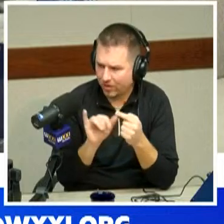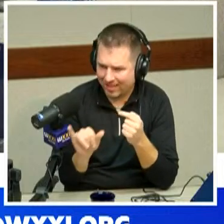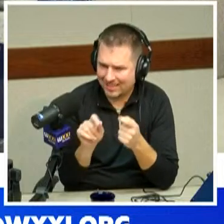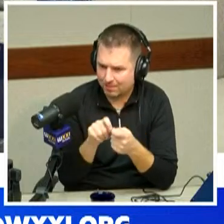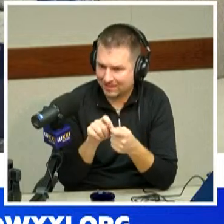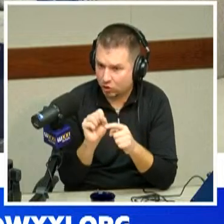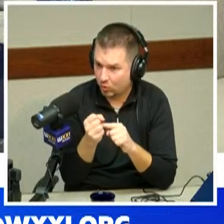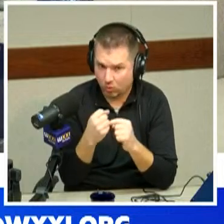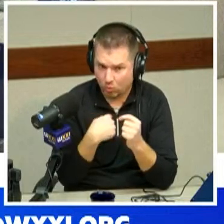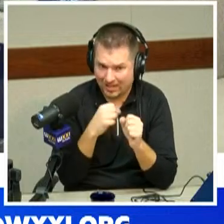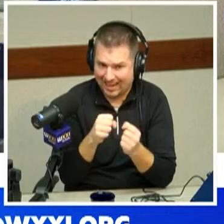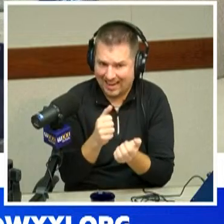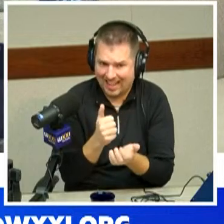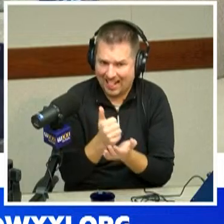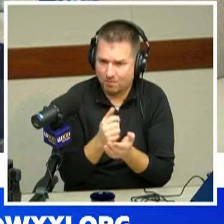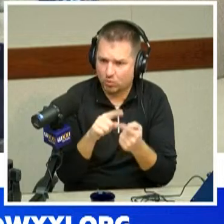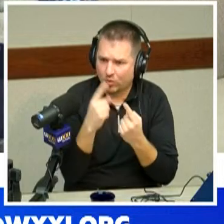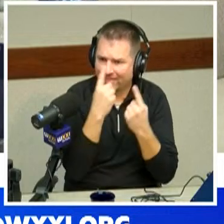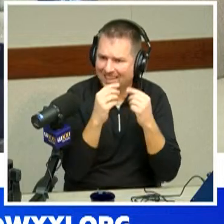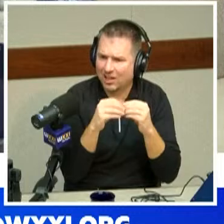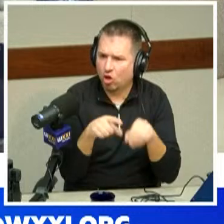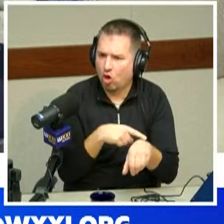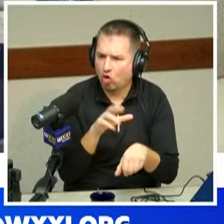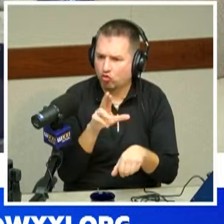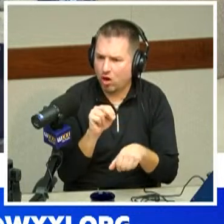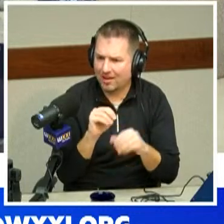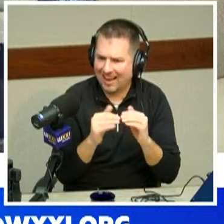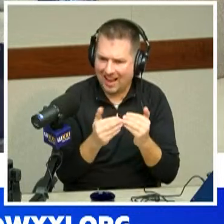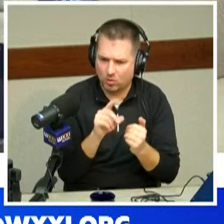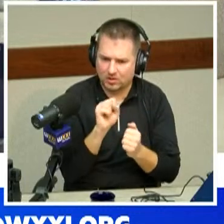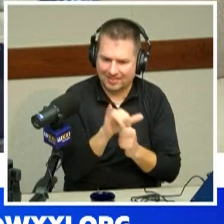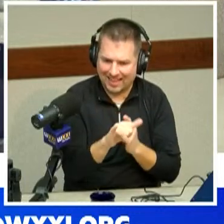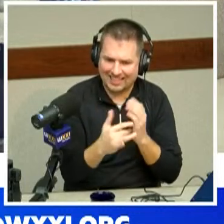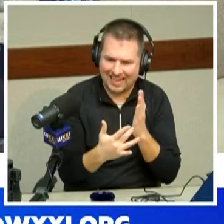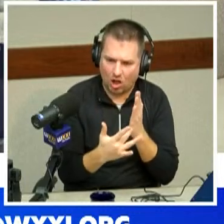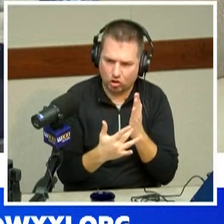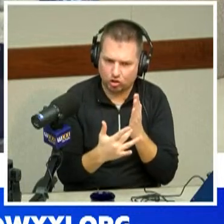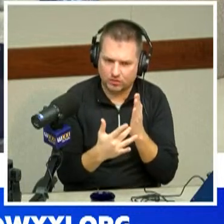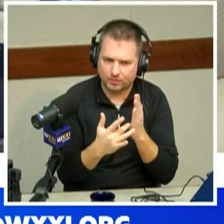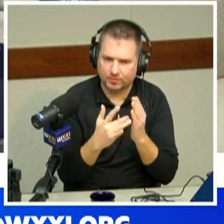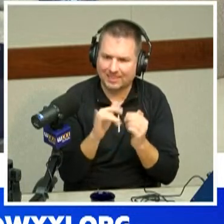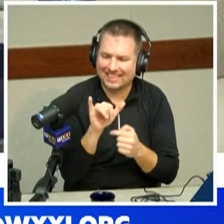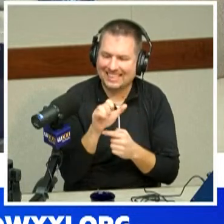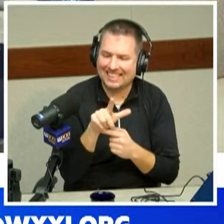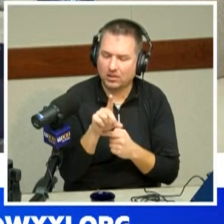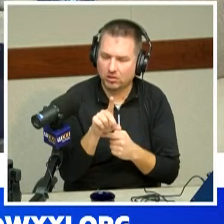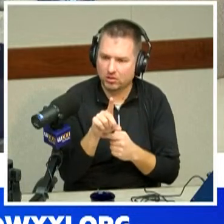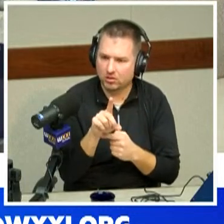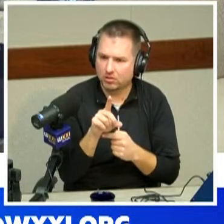us to think about the in the long run how the technology can you know yield generalization to